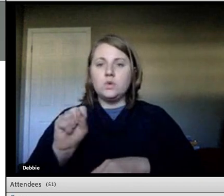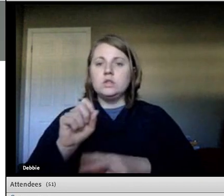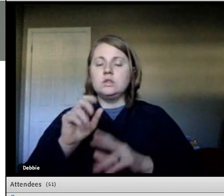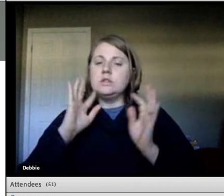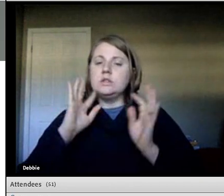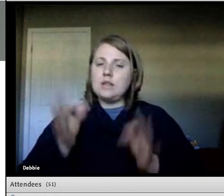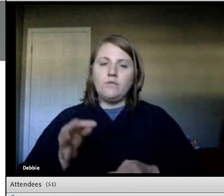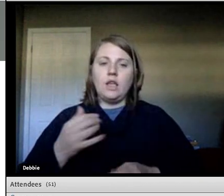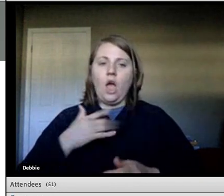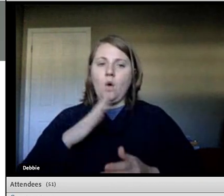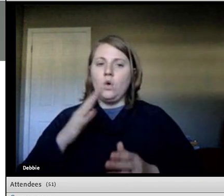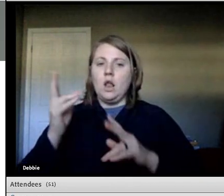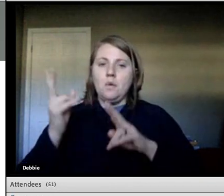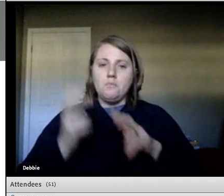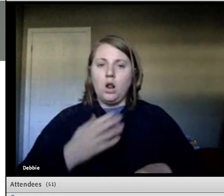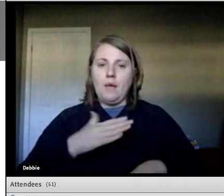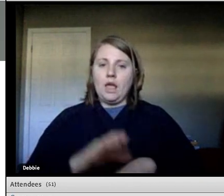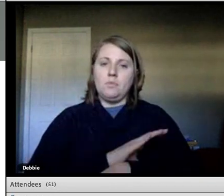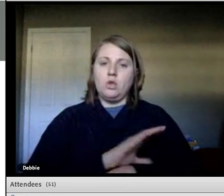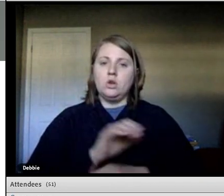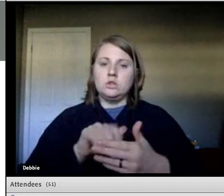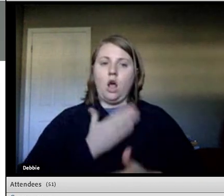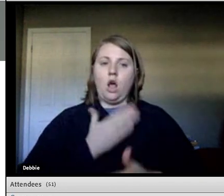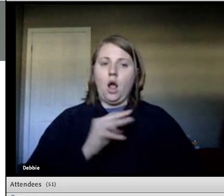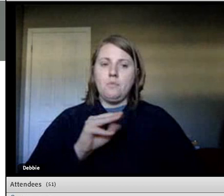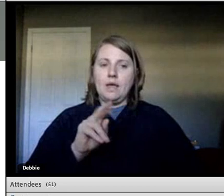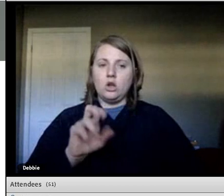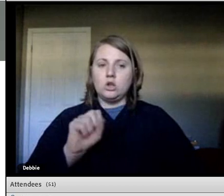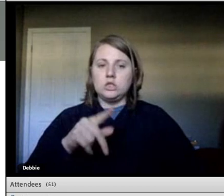You will probably -- If you're not an expert or feel comfortable with it,